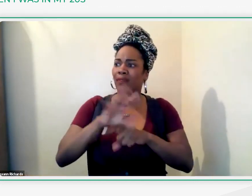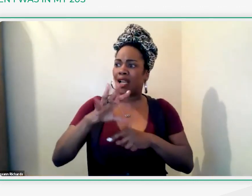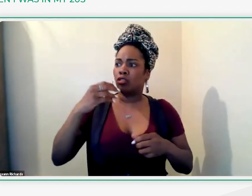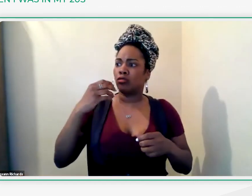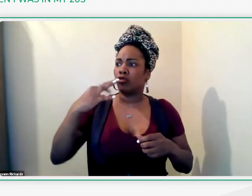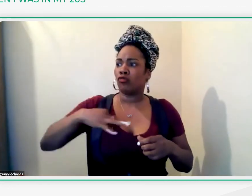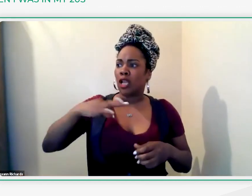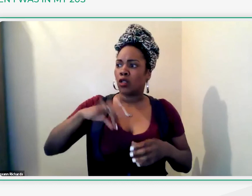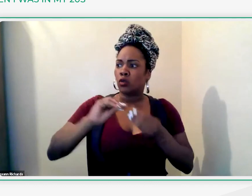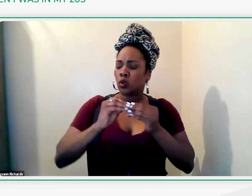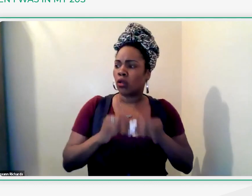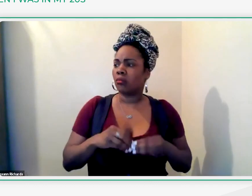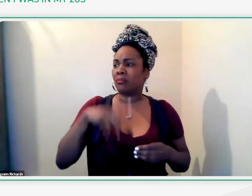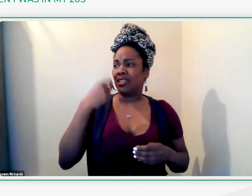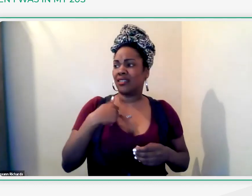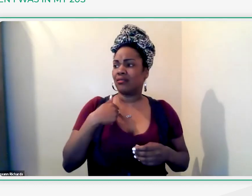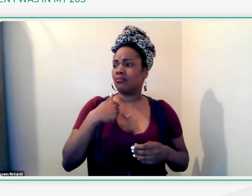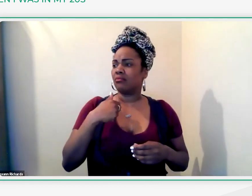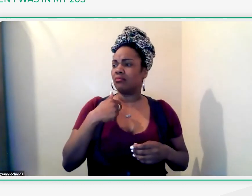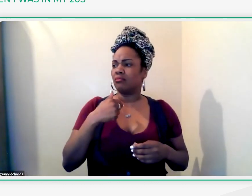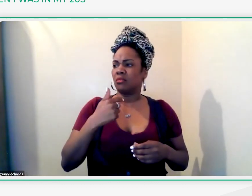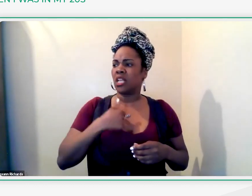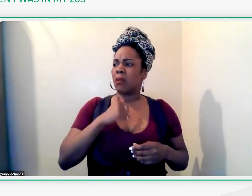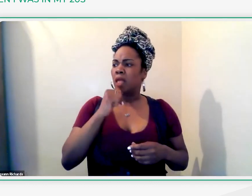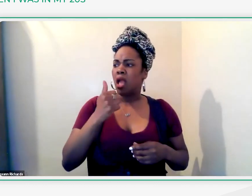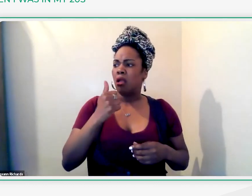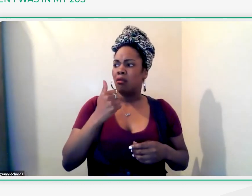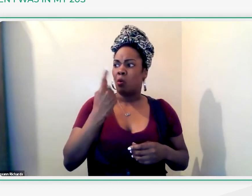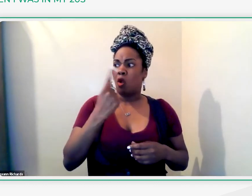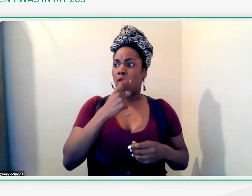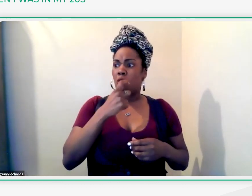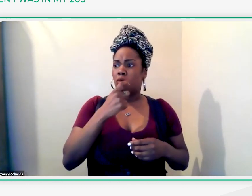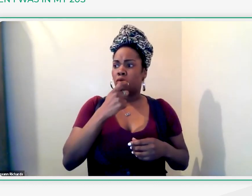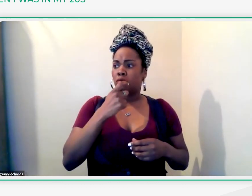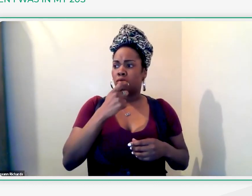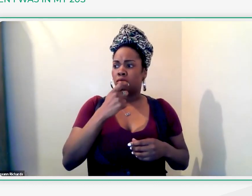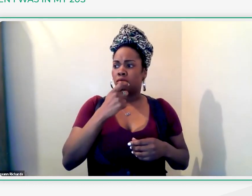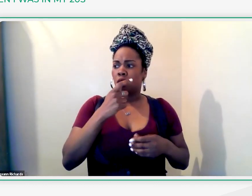How does paying off debt like student loans or a car affect your credit score?